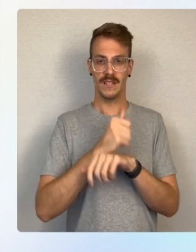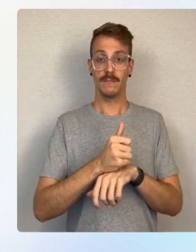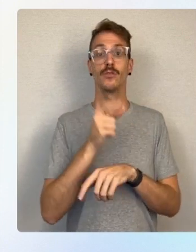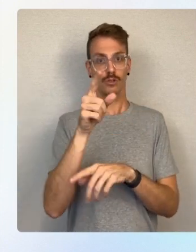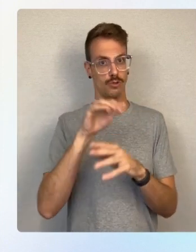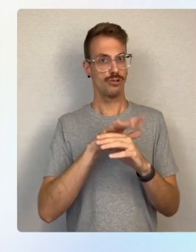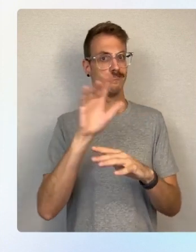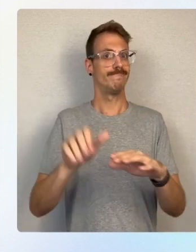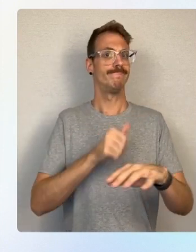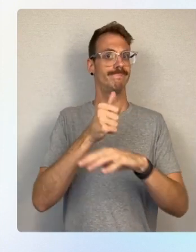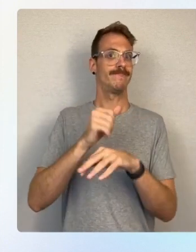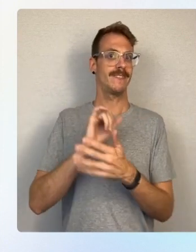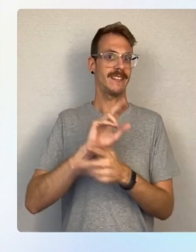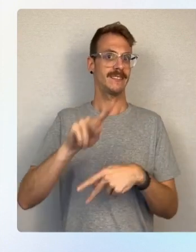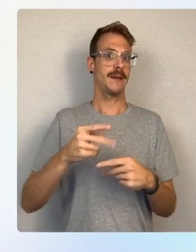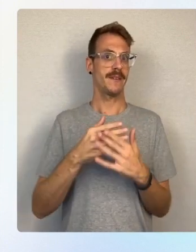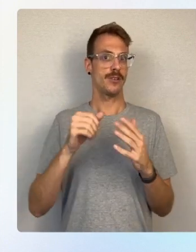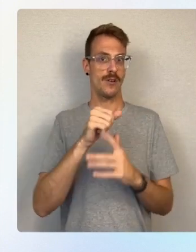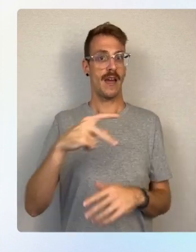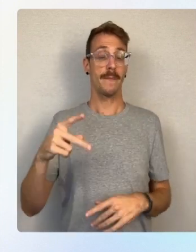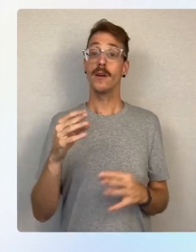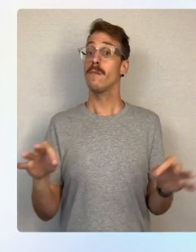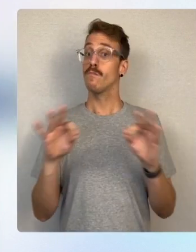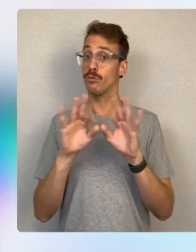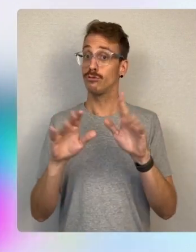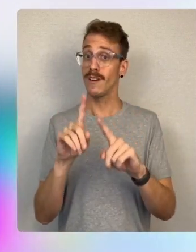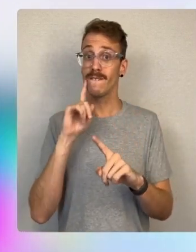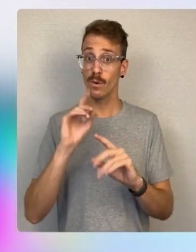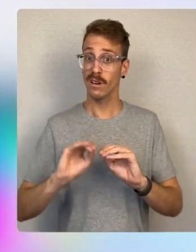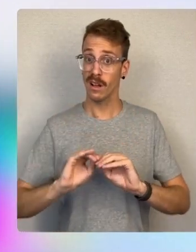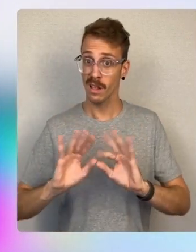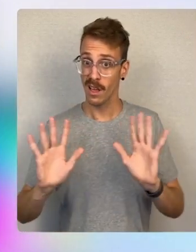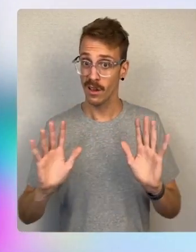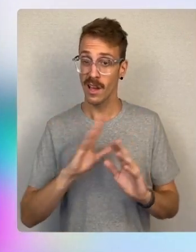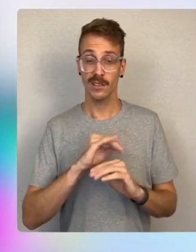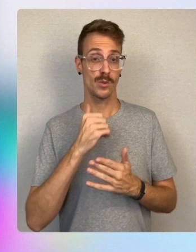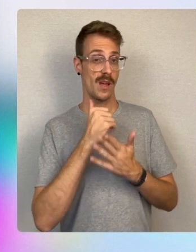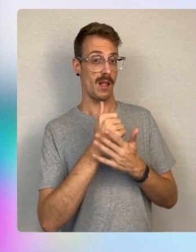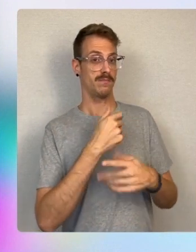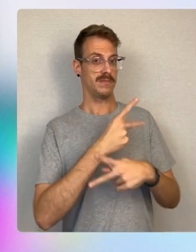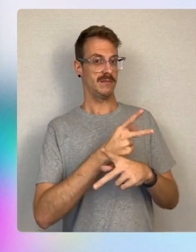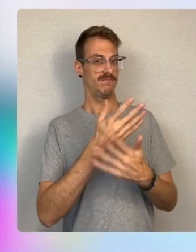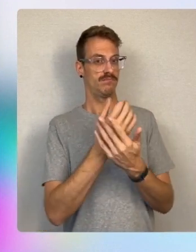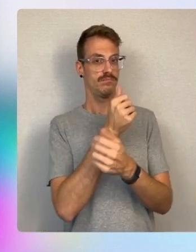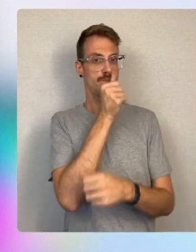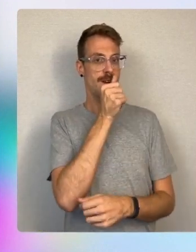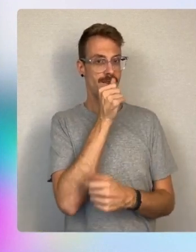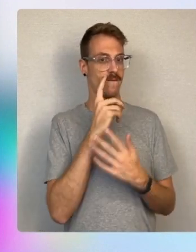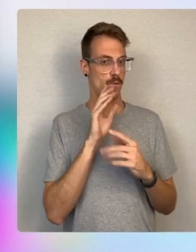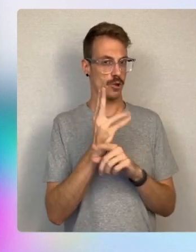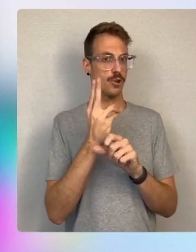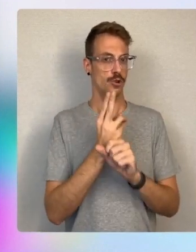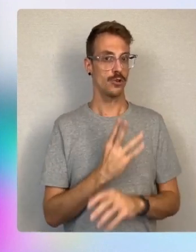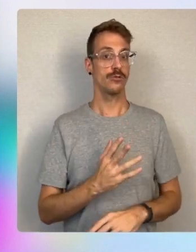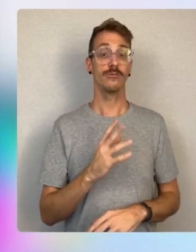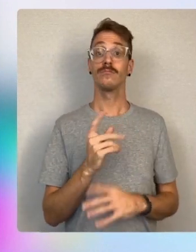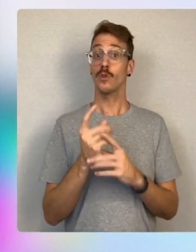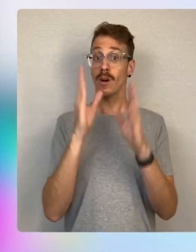There are many ways to incorporate this type of feedback in your app, and it's very important to do so, both for clarity and to help facilitate the privacy of your users.